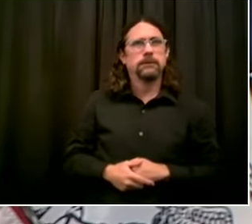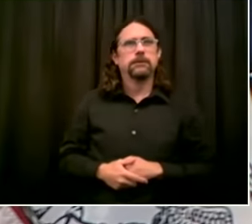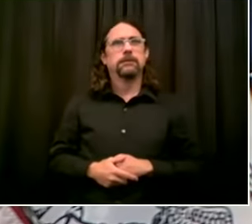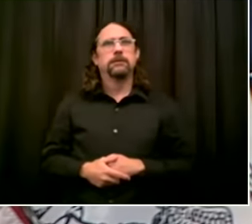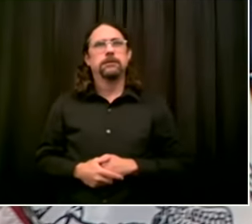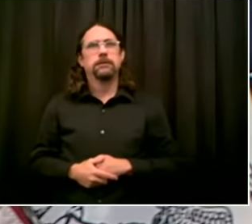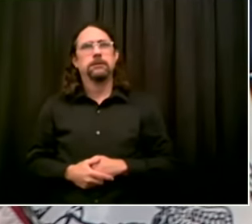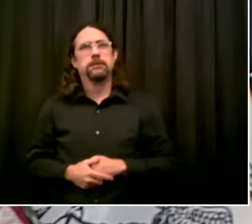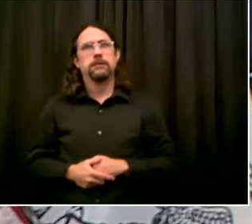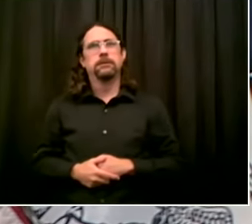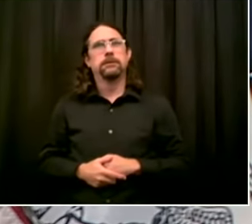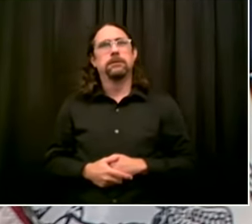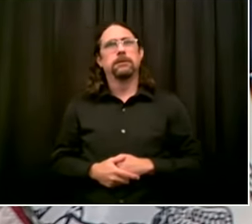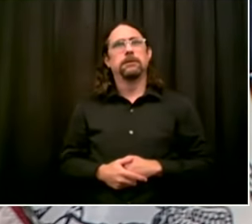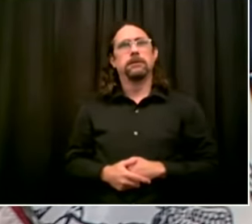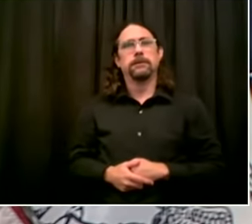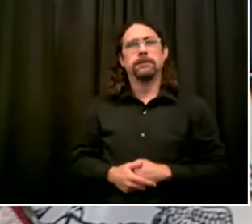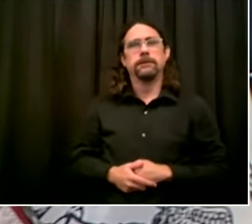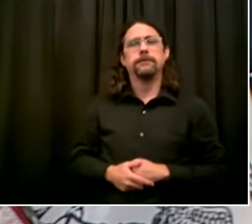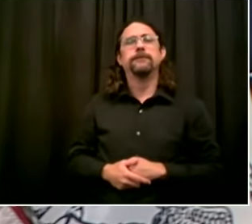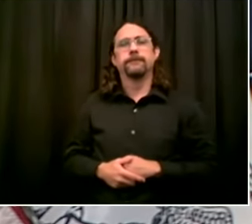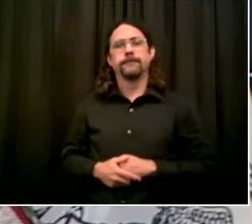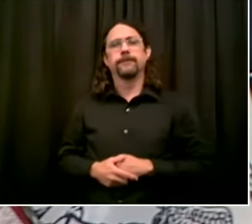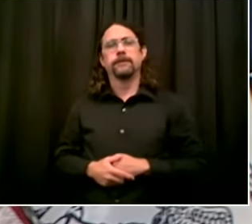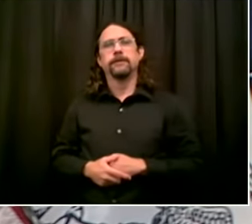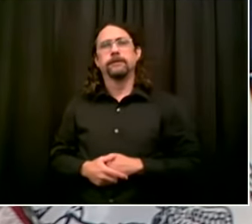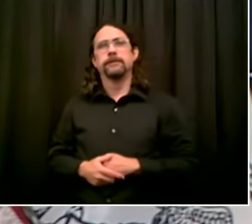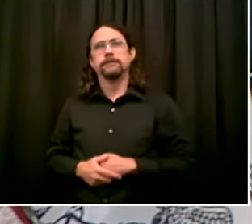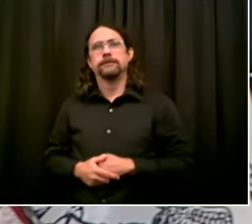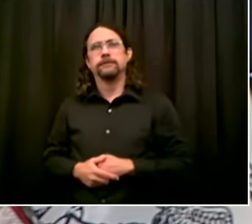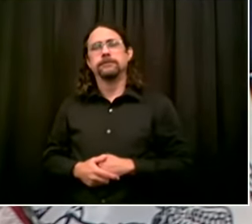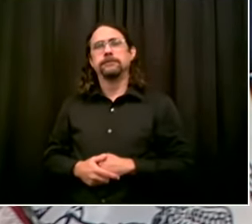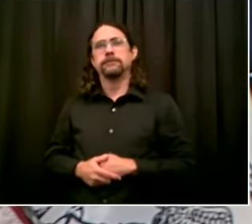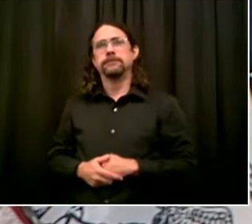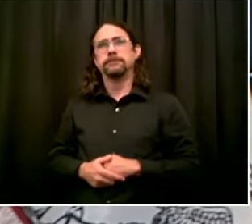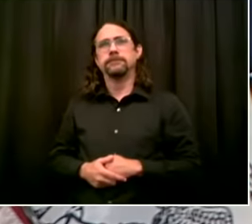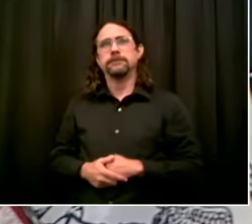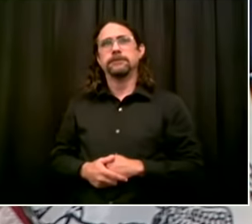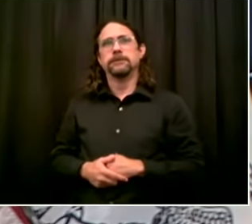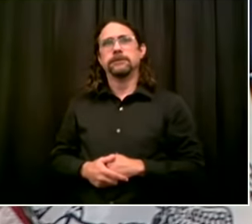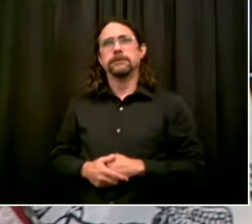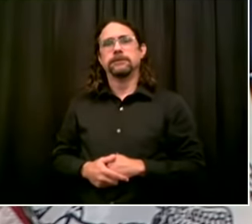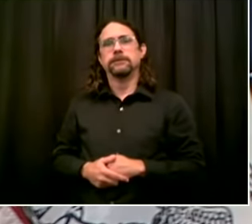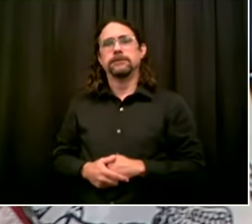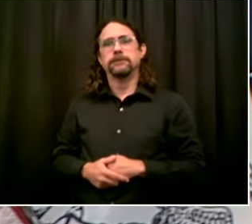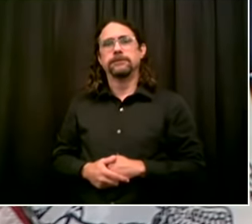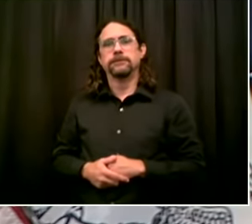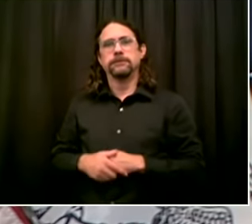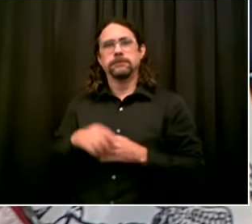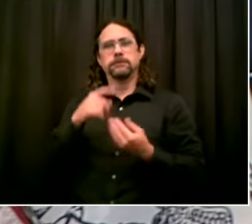EVERY DAY. MOST OF THEM ARE ADULTS BUT SOME OF THEM ARE CHLDIRN.E WE HAVE A ROBUST WAY FOR PEOPL E